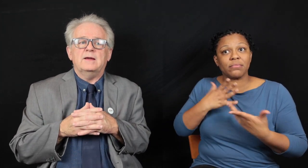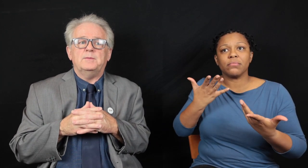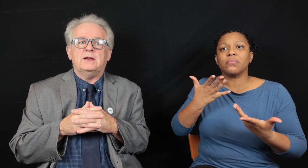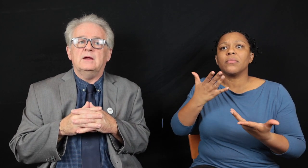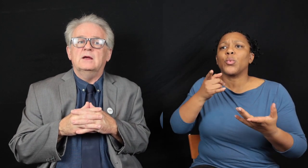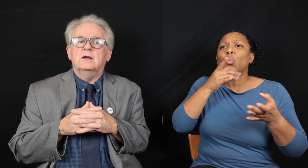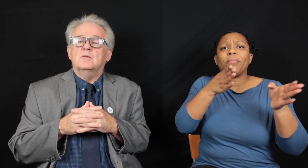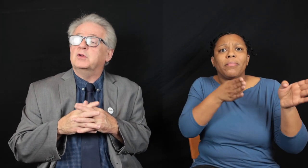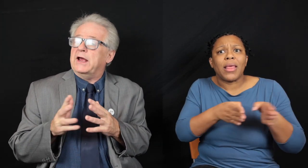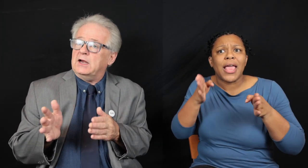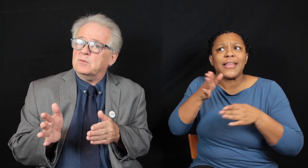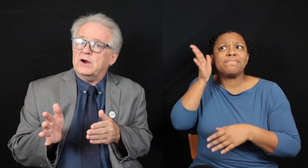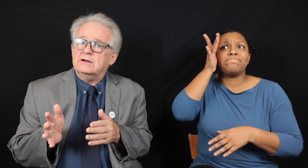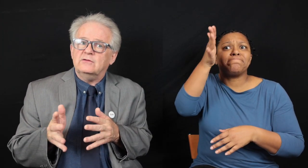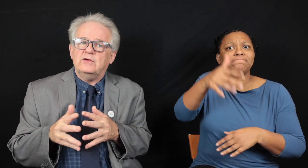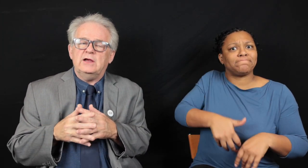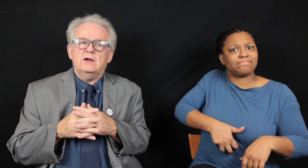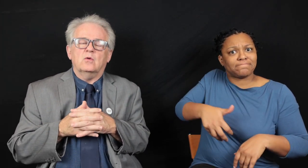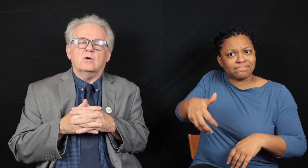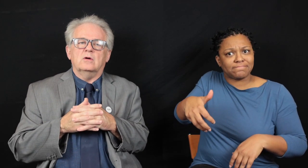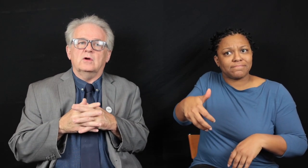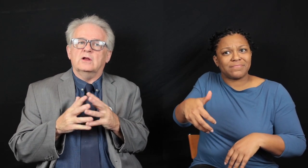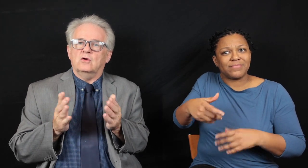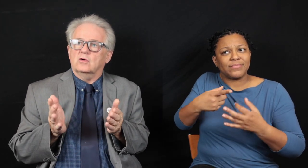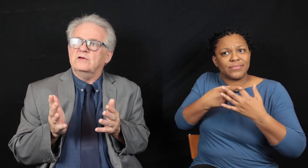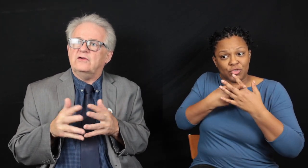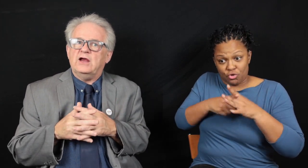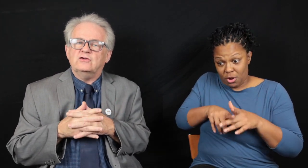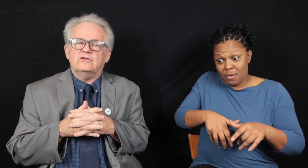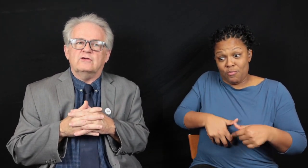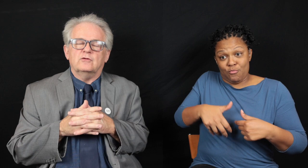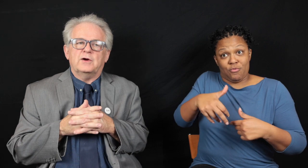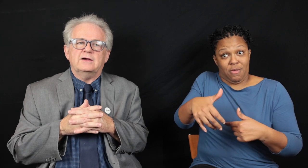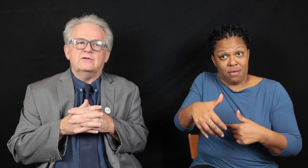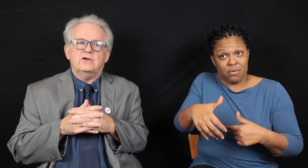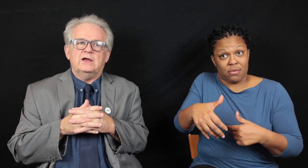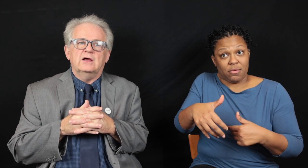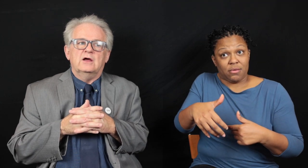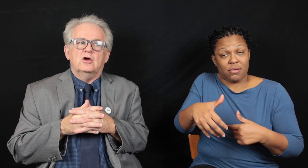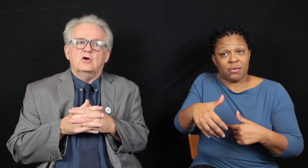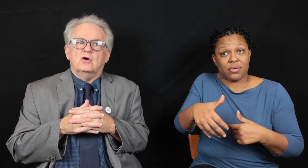who might be planning a pregnancy or in the early stages of her pregnancy